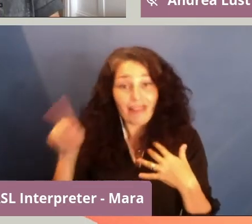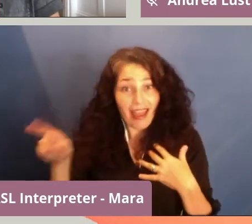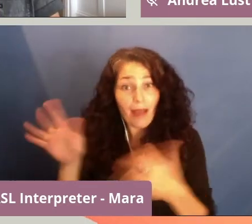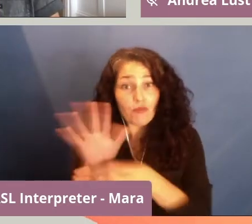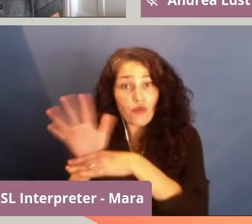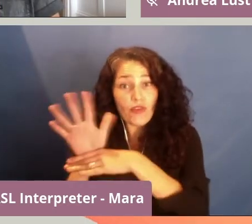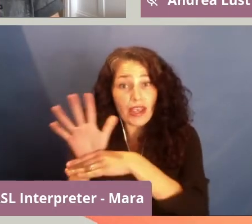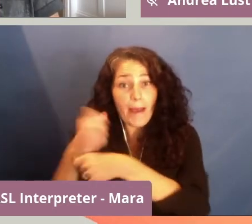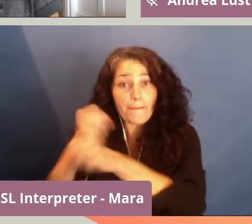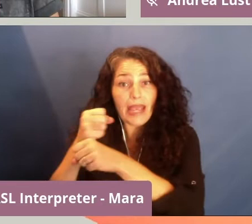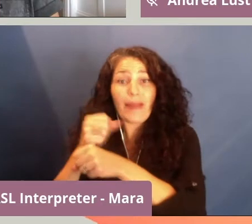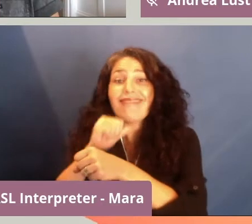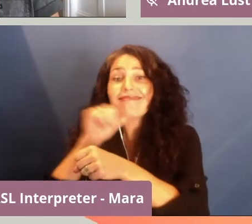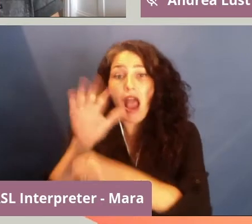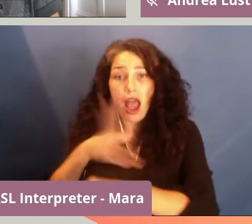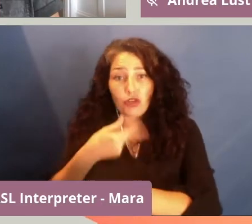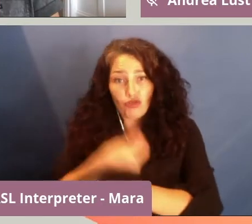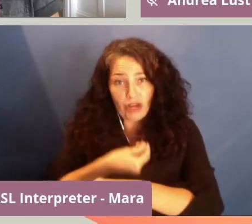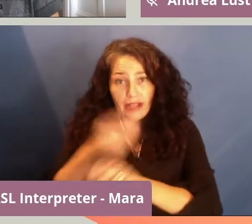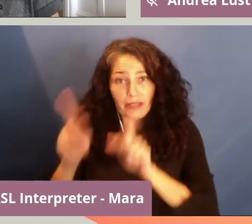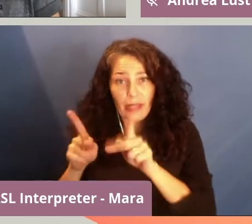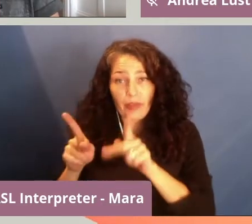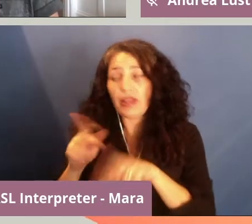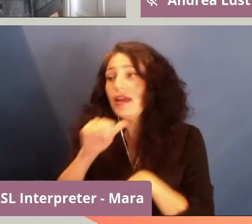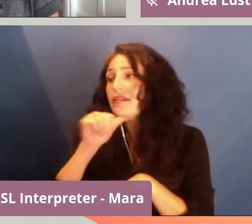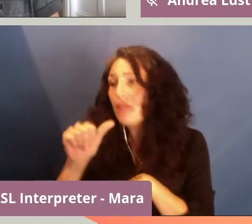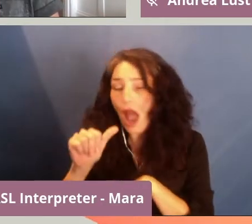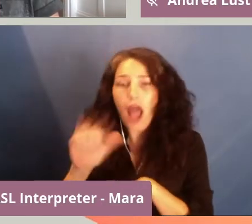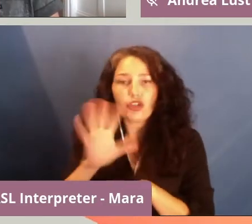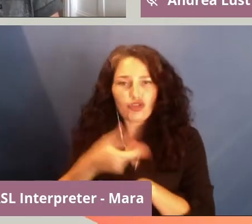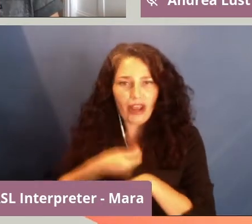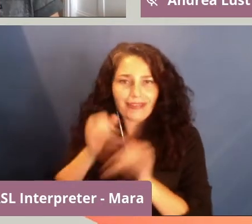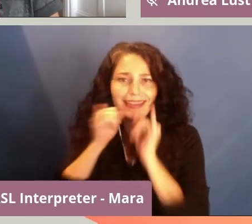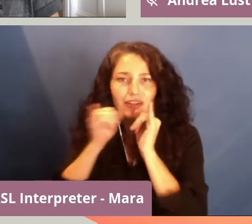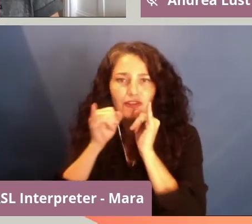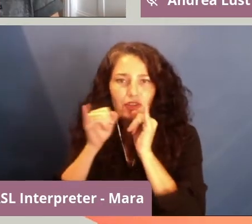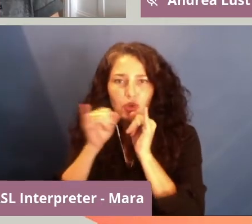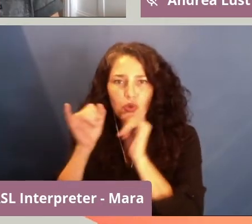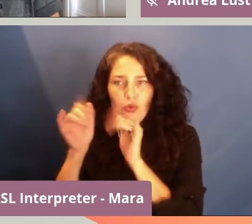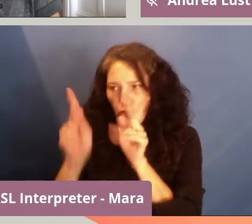and with non-trans interviewees, I am certain that my experience in watching "Disclosure"